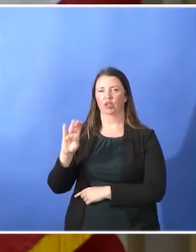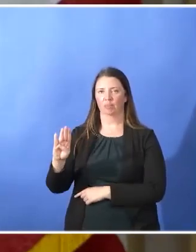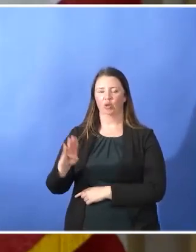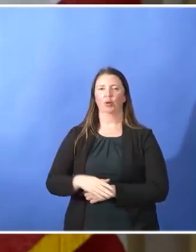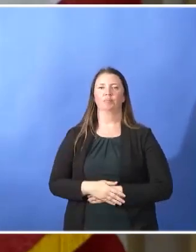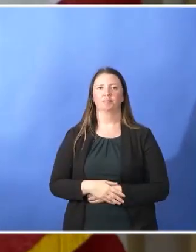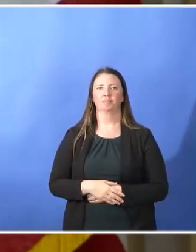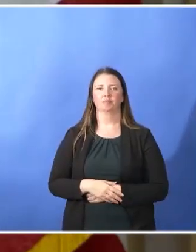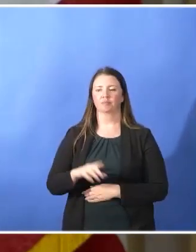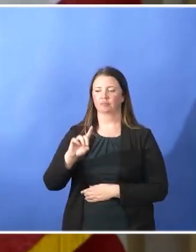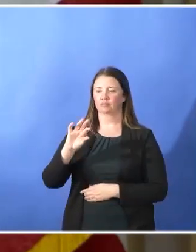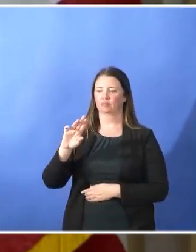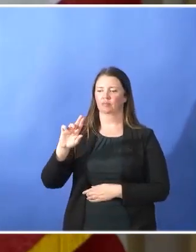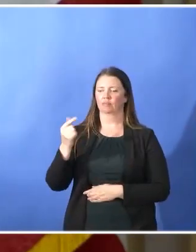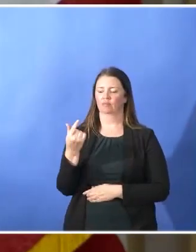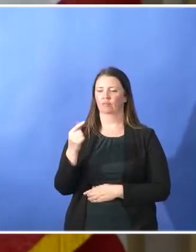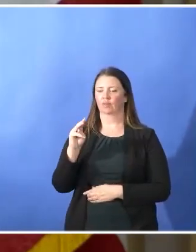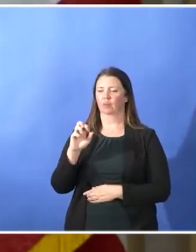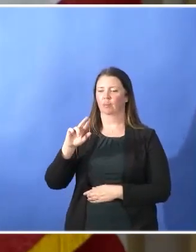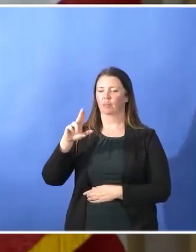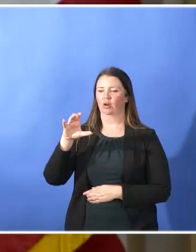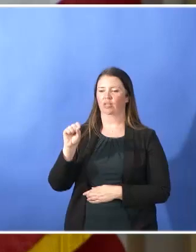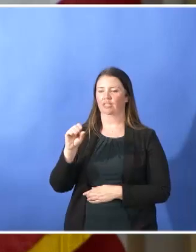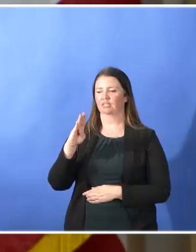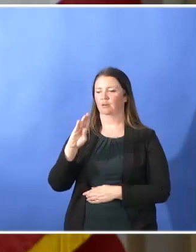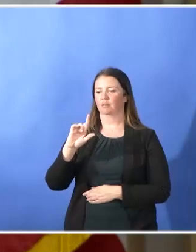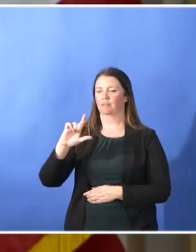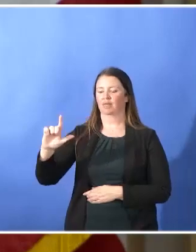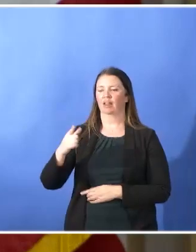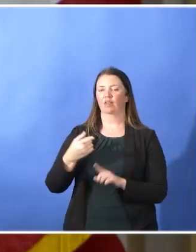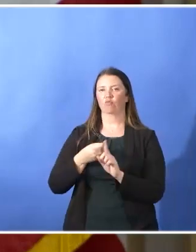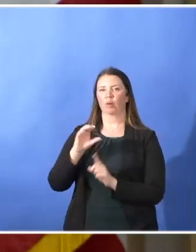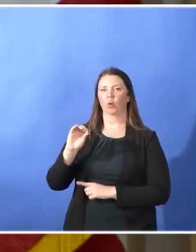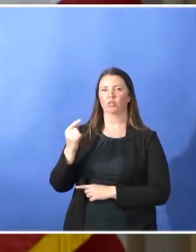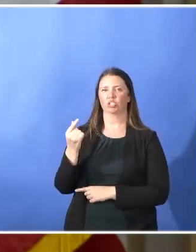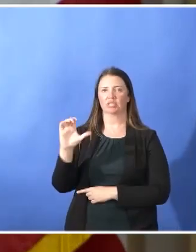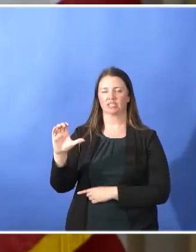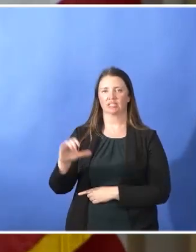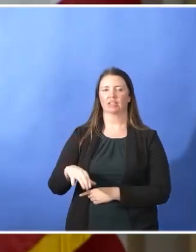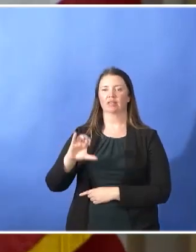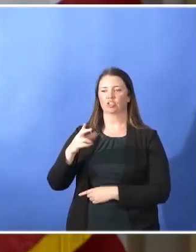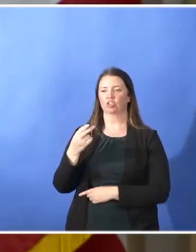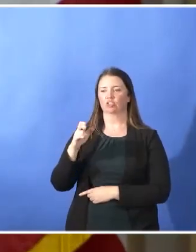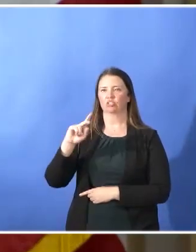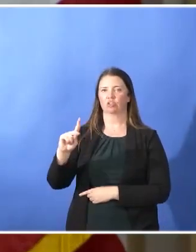CHECK, EMILY, AND ALEX FROM THE OFFICE OF ECONOMICS AND